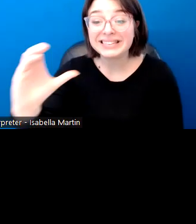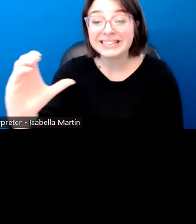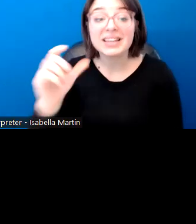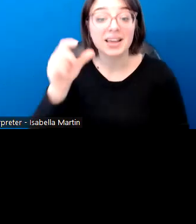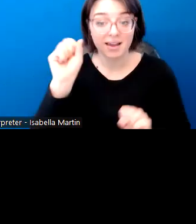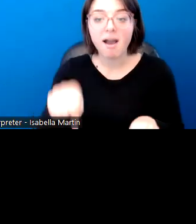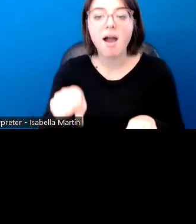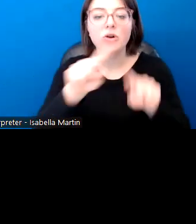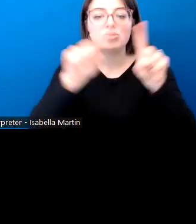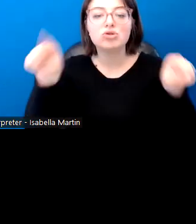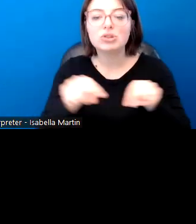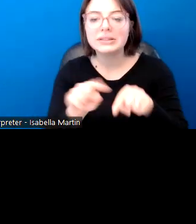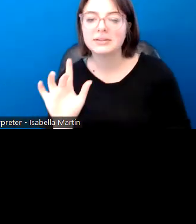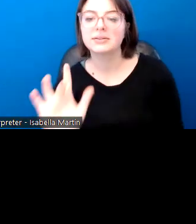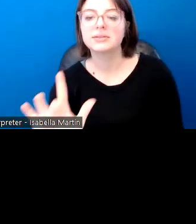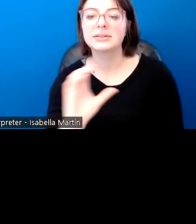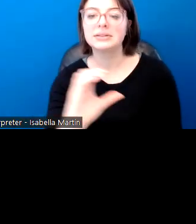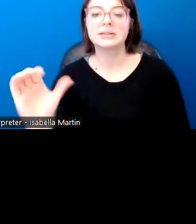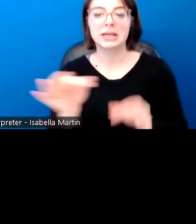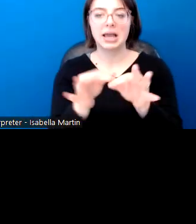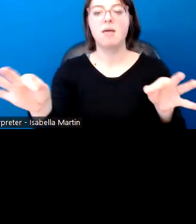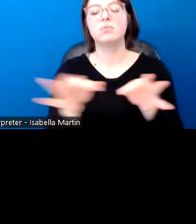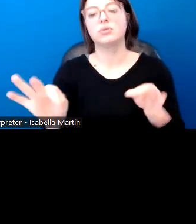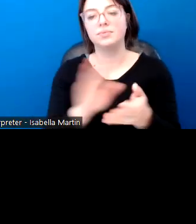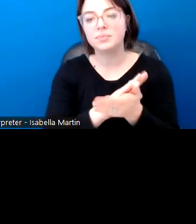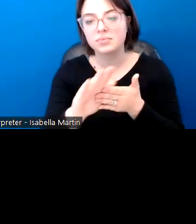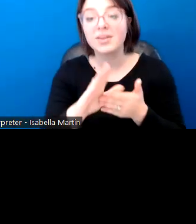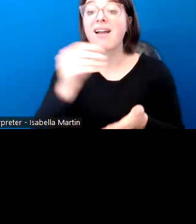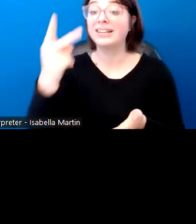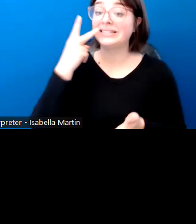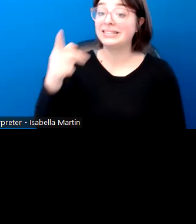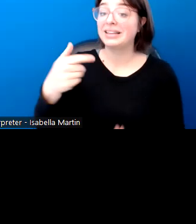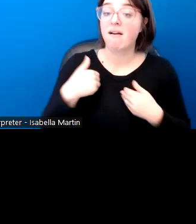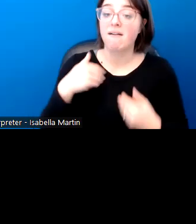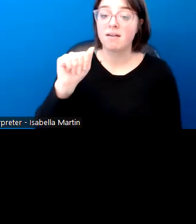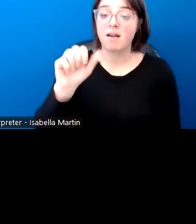You will also notice that this program is being interpreted in American sign language. This feature